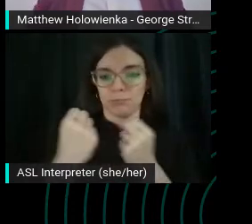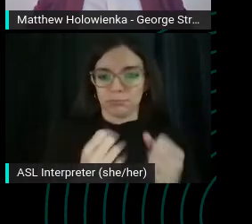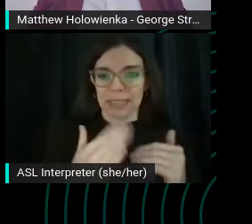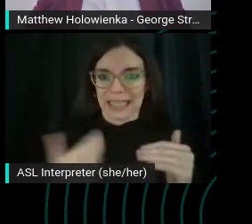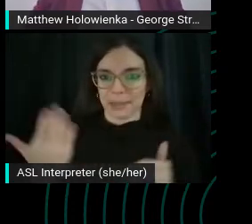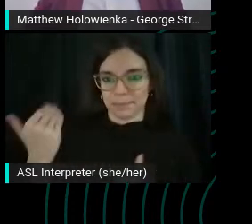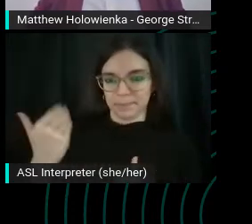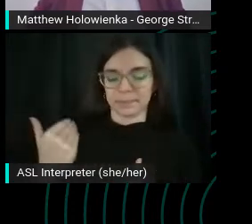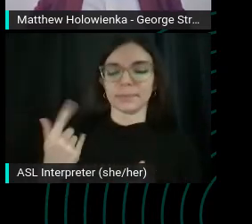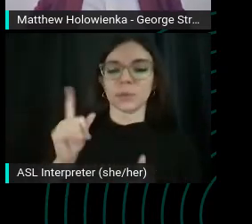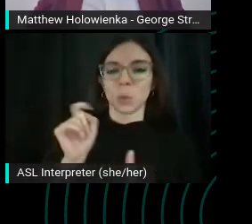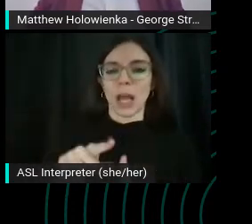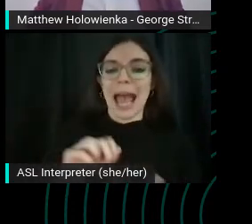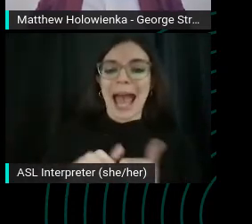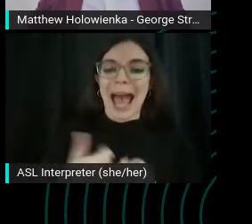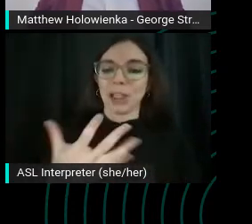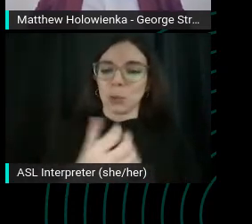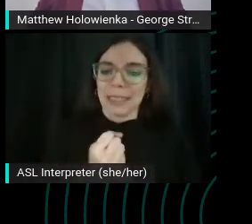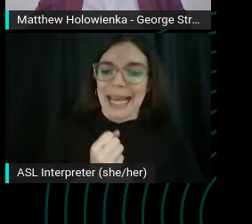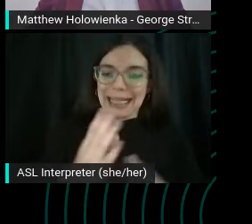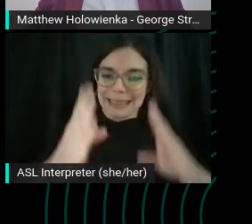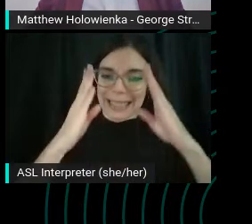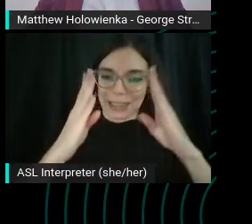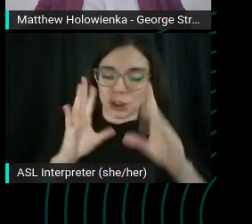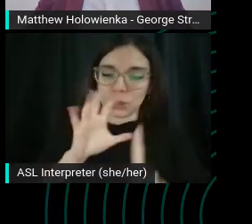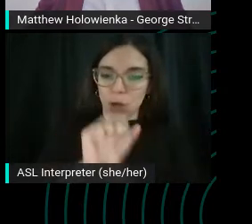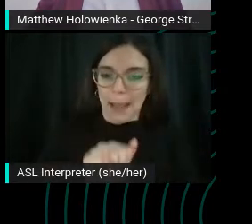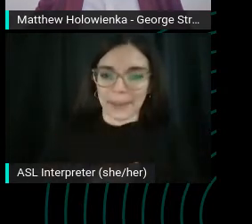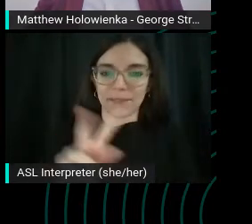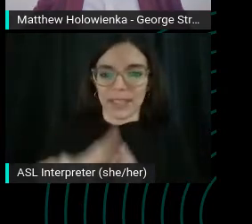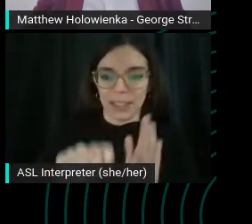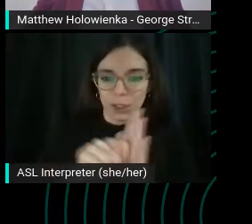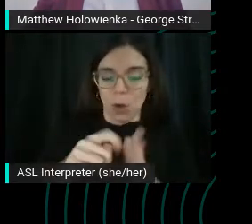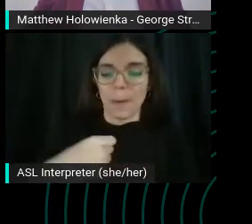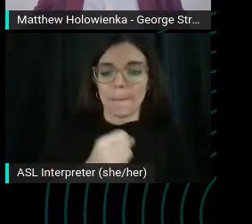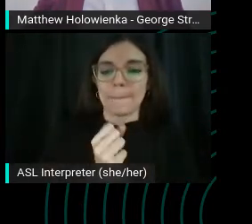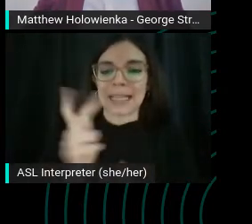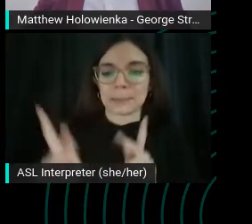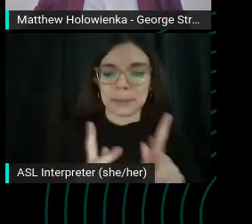how do you create attention-grabbing video that makes people take action with all the realities that we were currently facing?